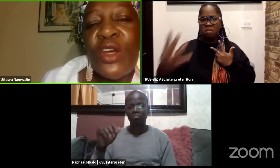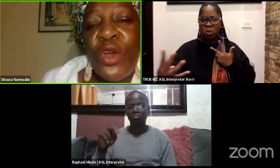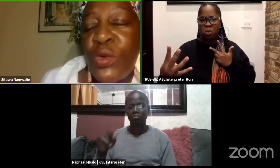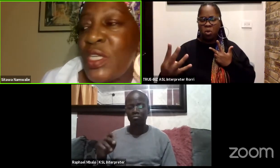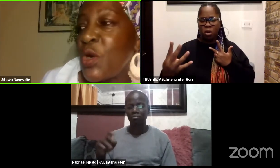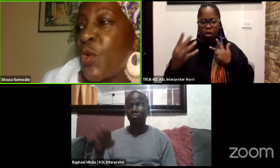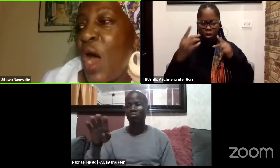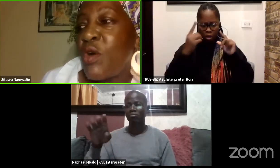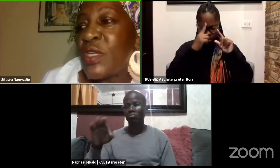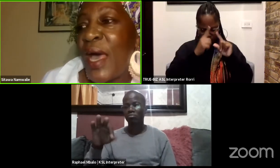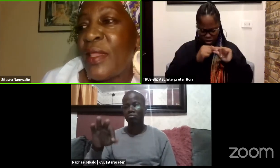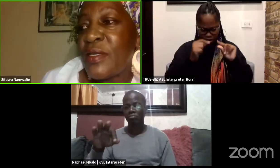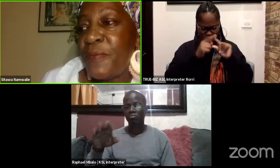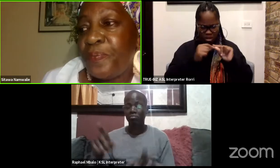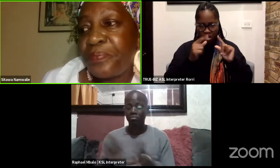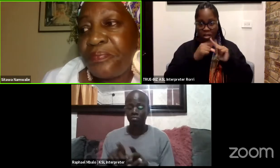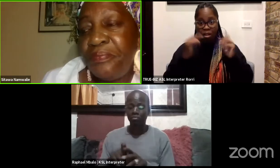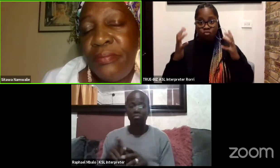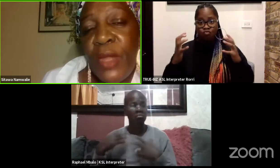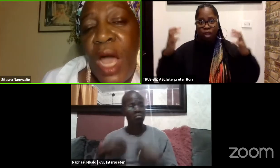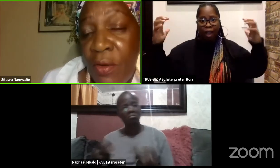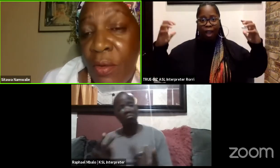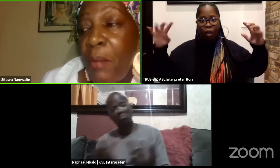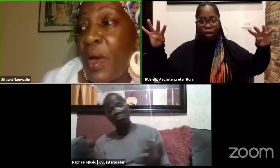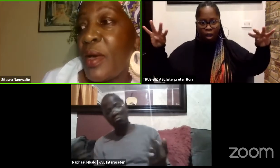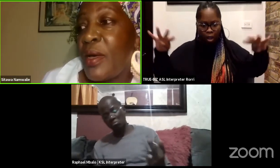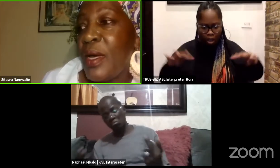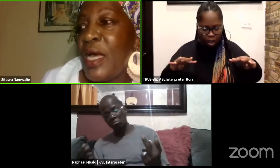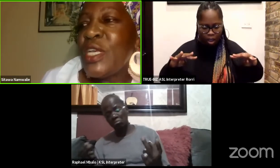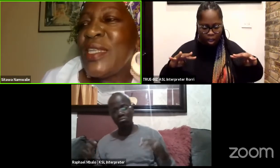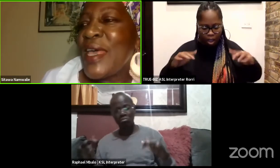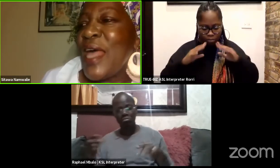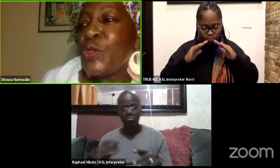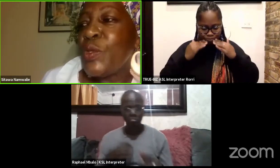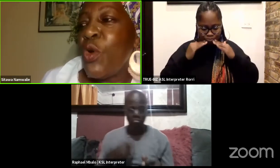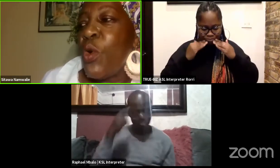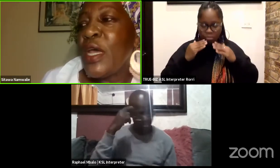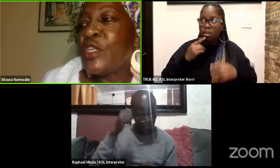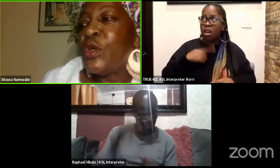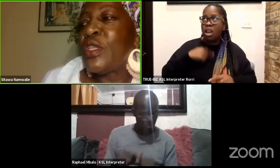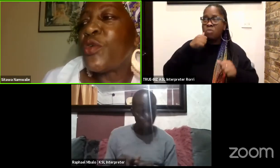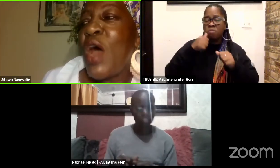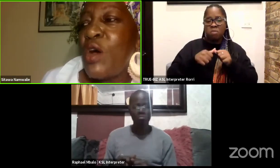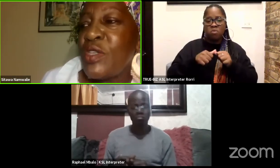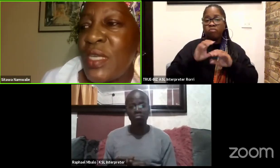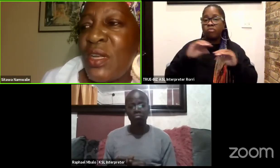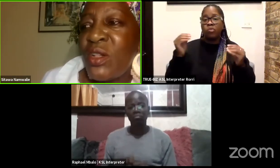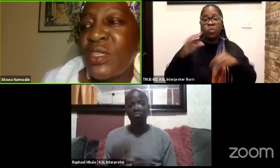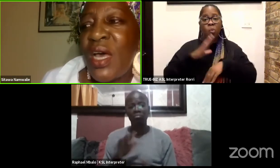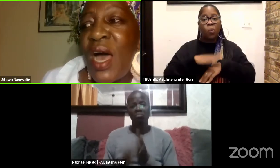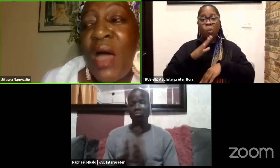and the gloating crowd gathers." I remember. Just like that, with no warning at all the crowds signals,